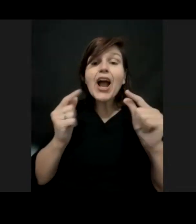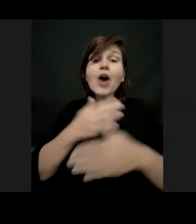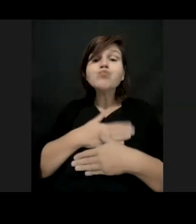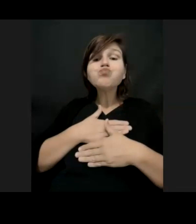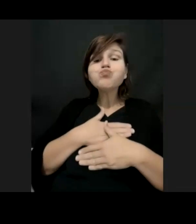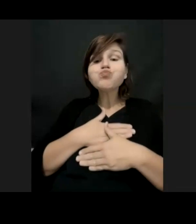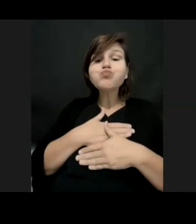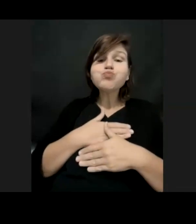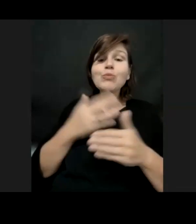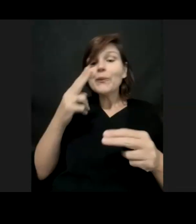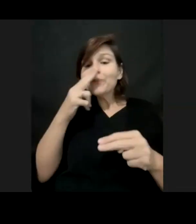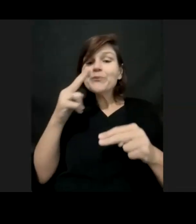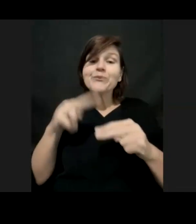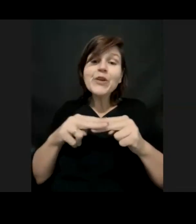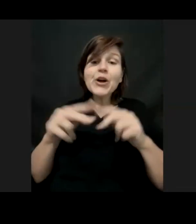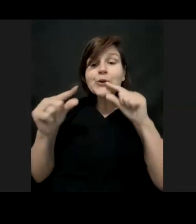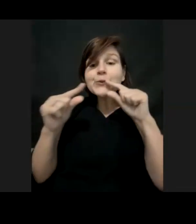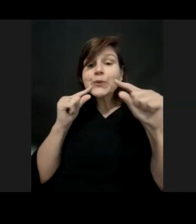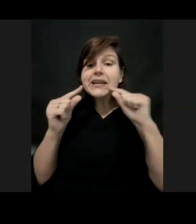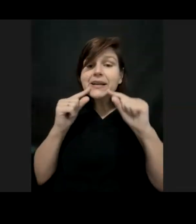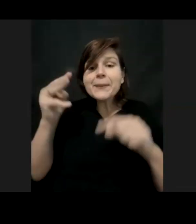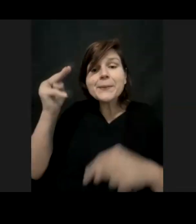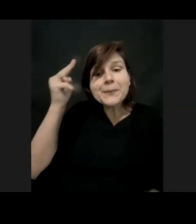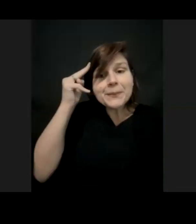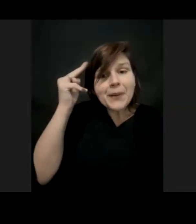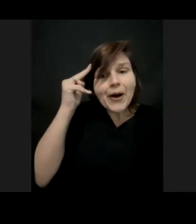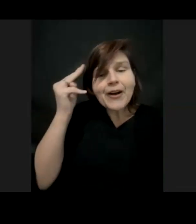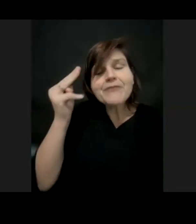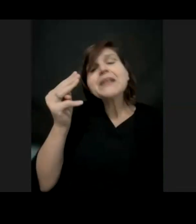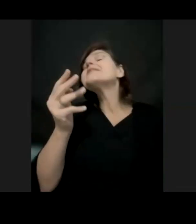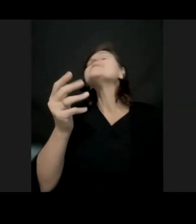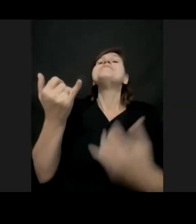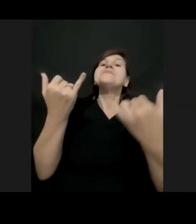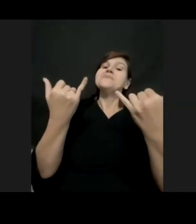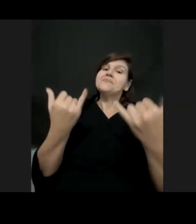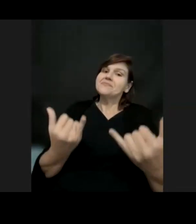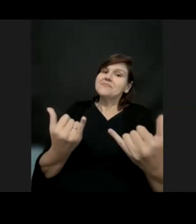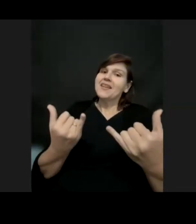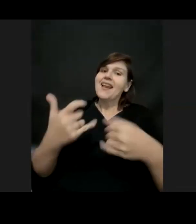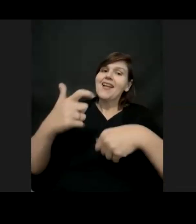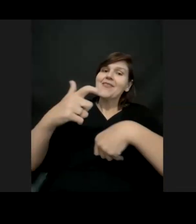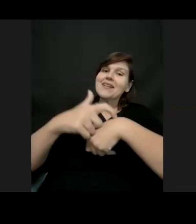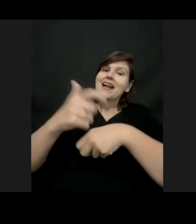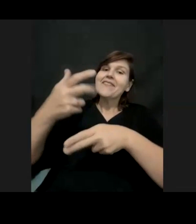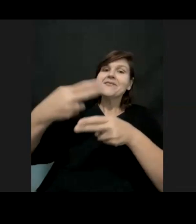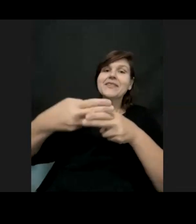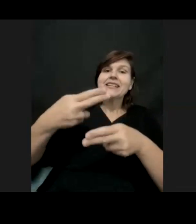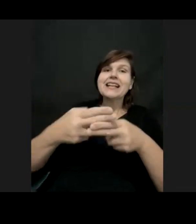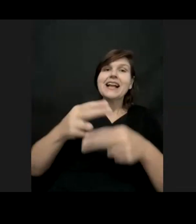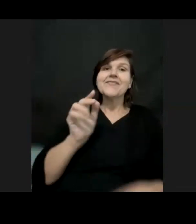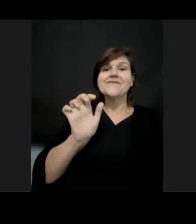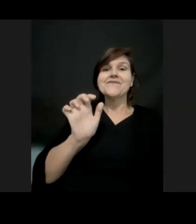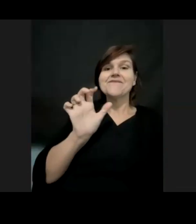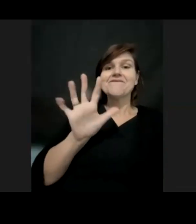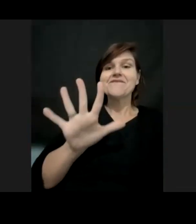Well, Marvin, I'm just going to do some name calls. We’ve got five children who still will have their name called out.